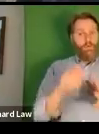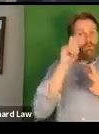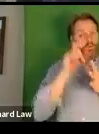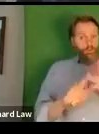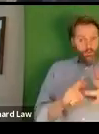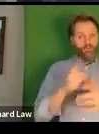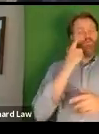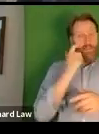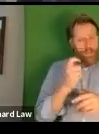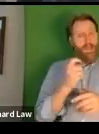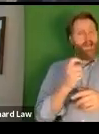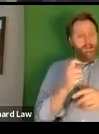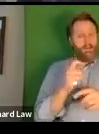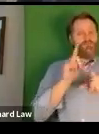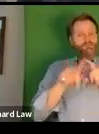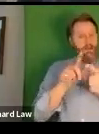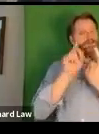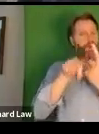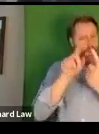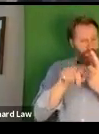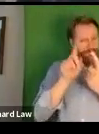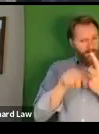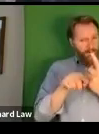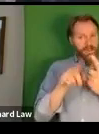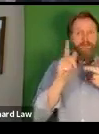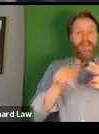but if your question doesn't get answered don't worry we will make sure